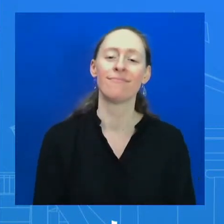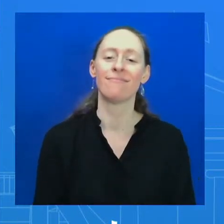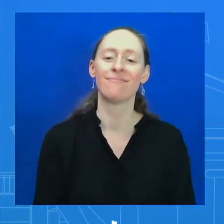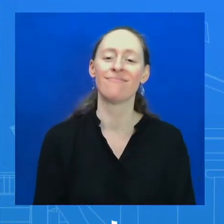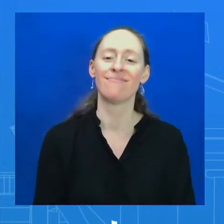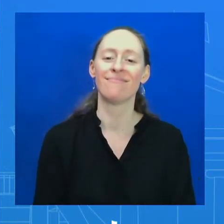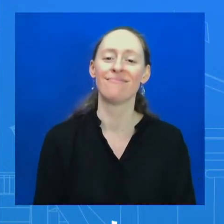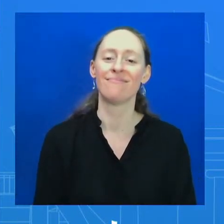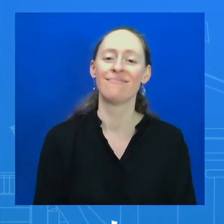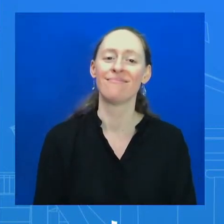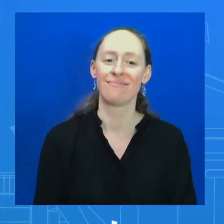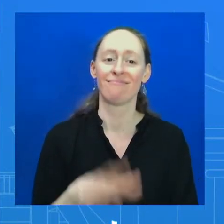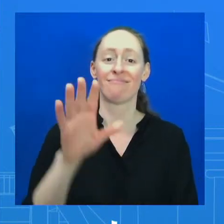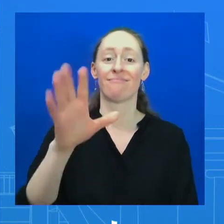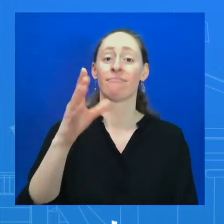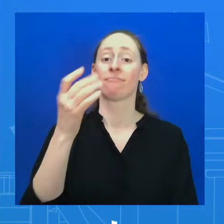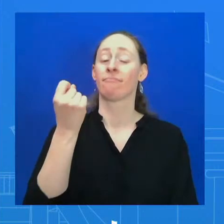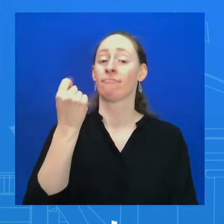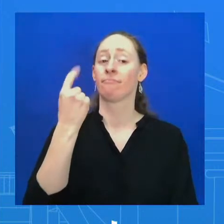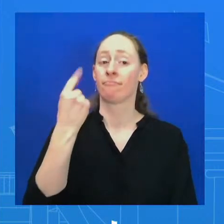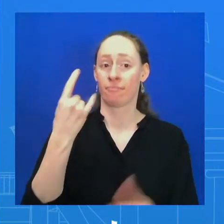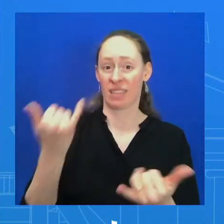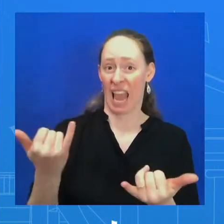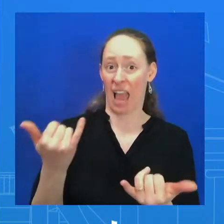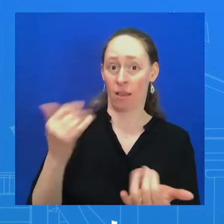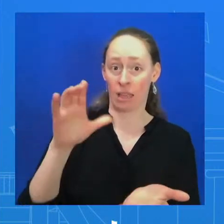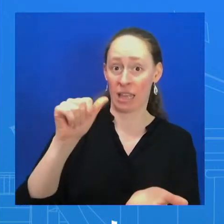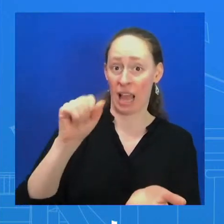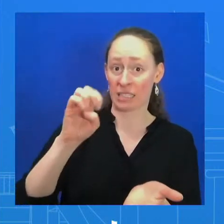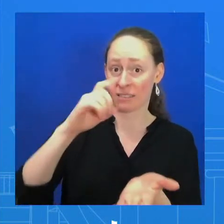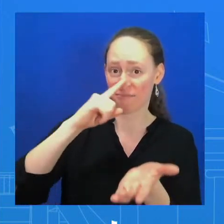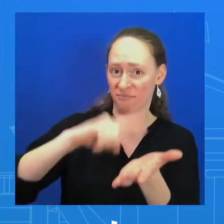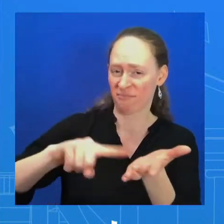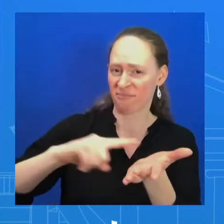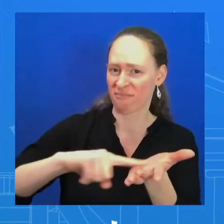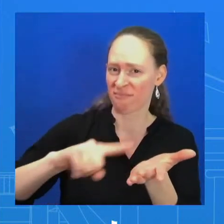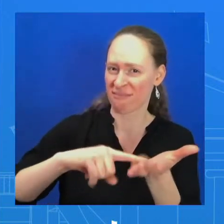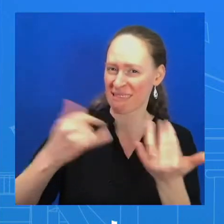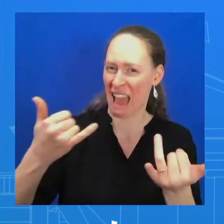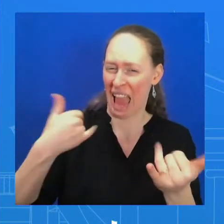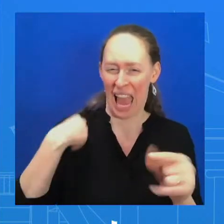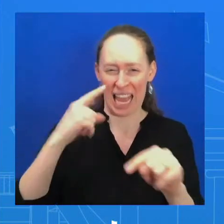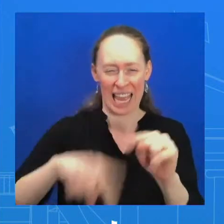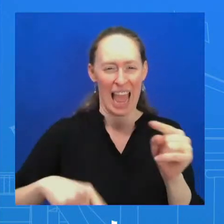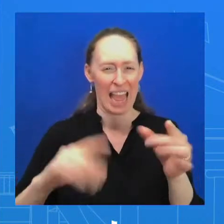anyone found guilty of a crime should be held accountable. We have been very, very clear about that.